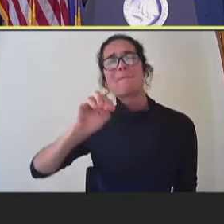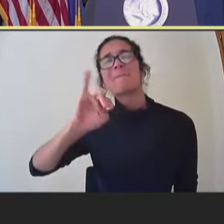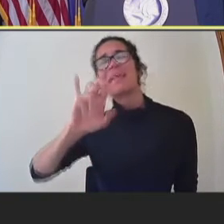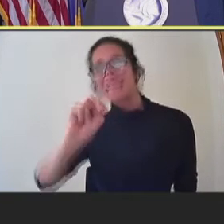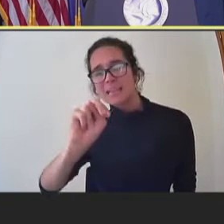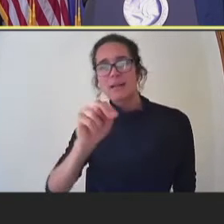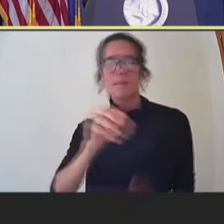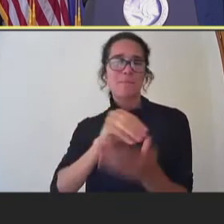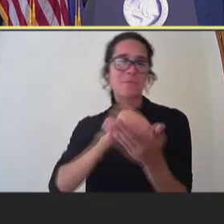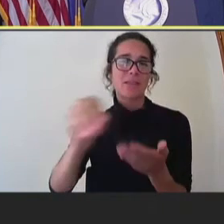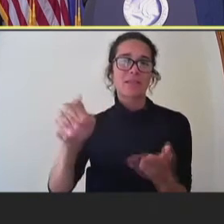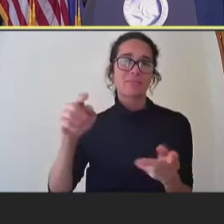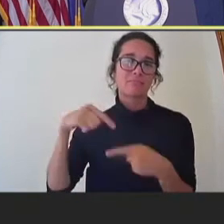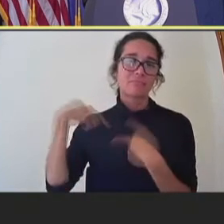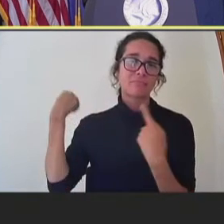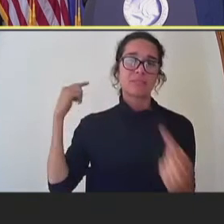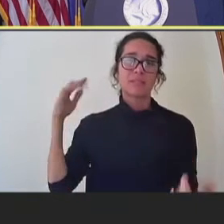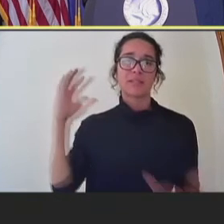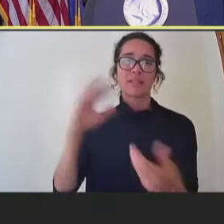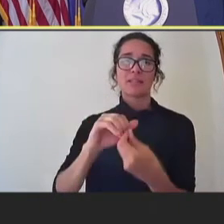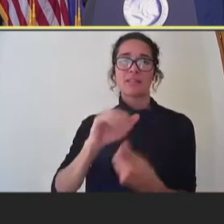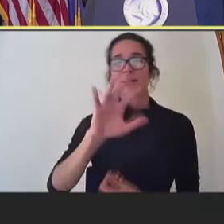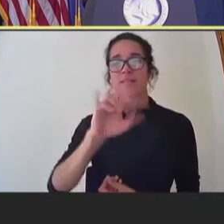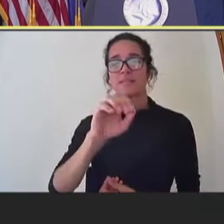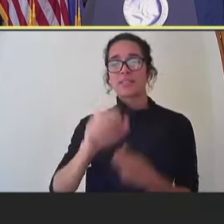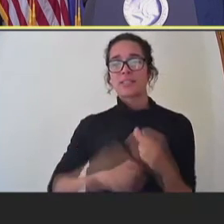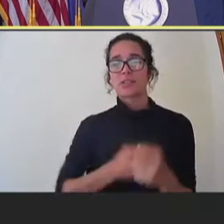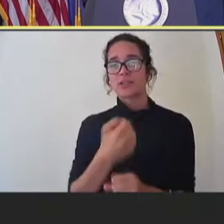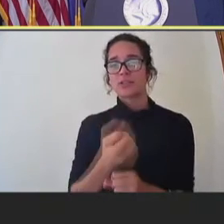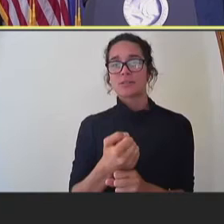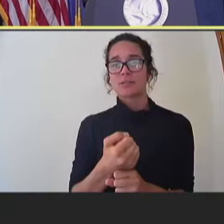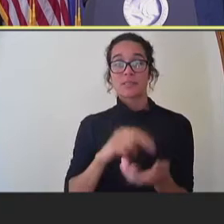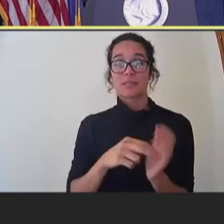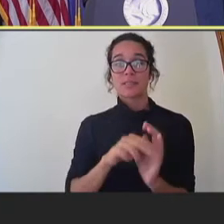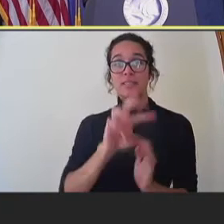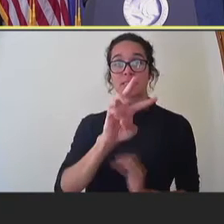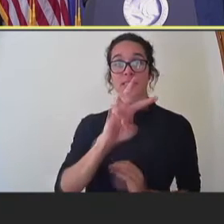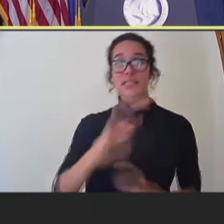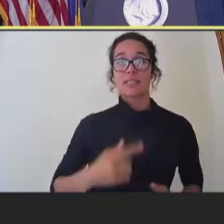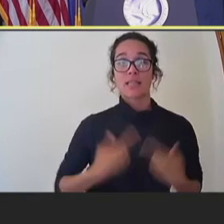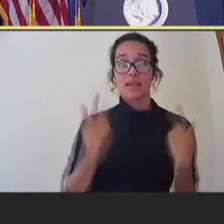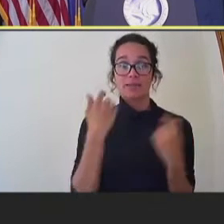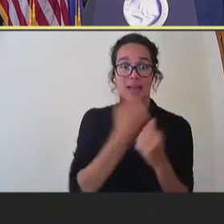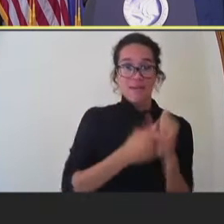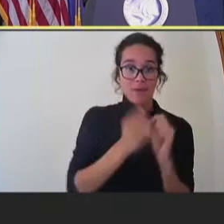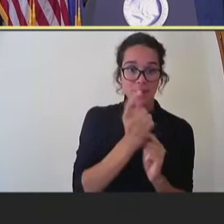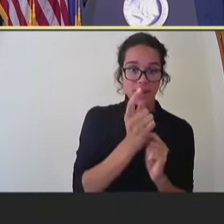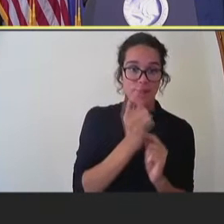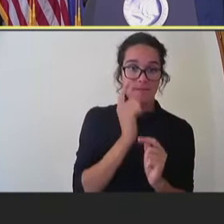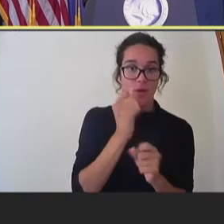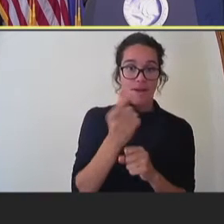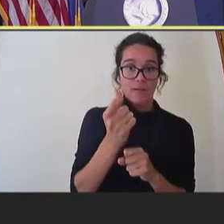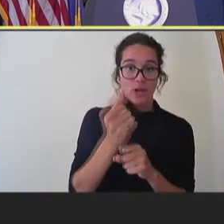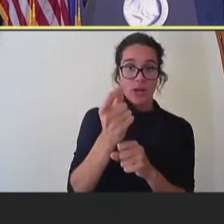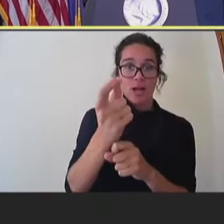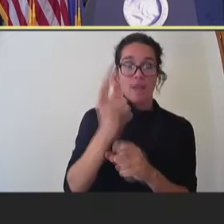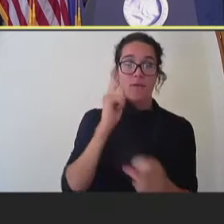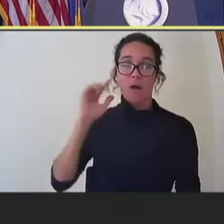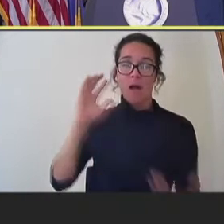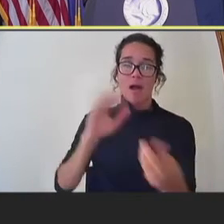six lives every minute of every year for 50 years. I have said many times that vaccinations,